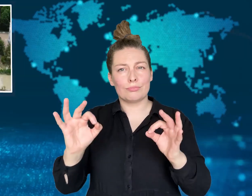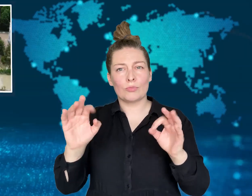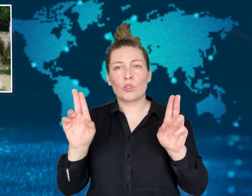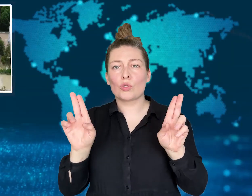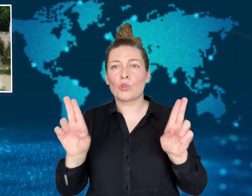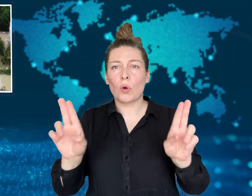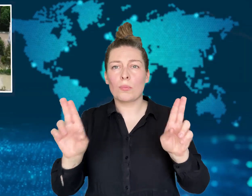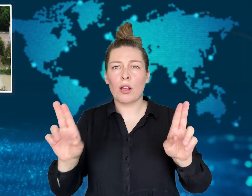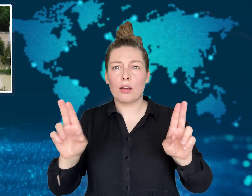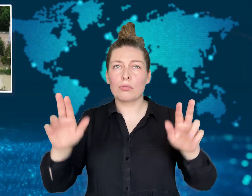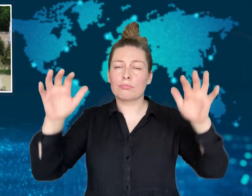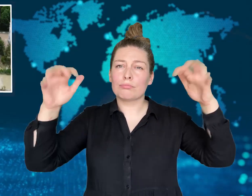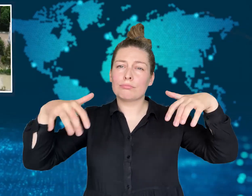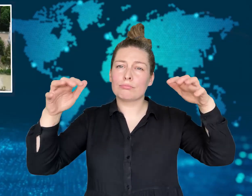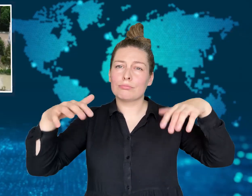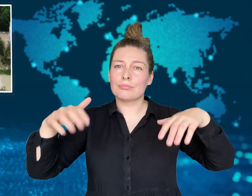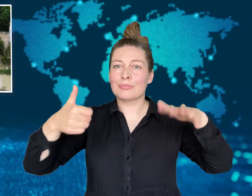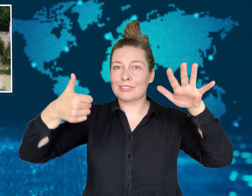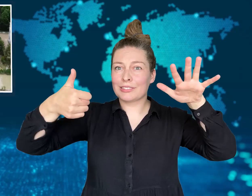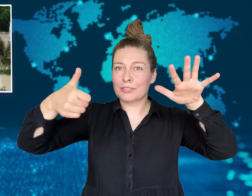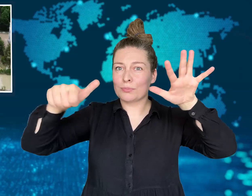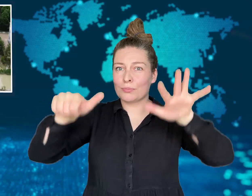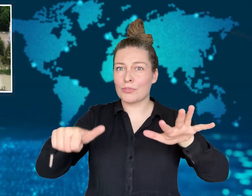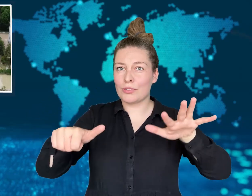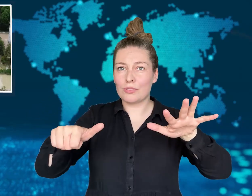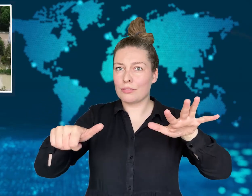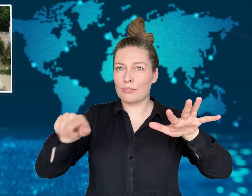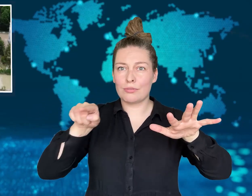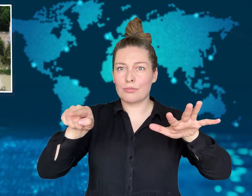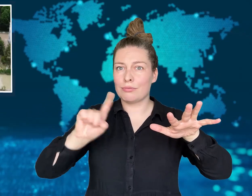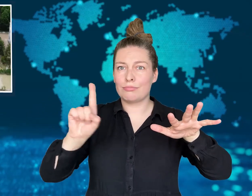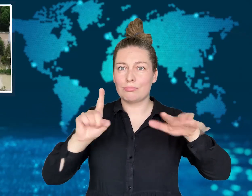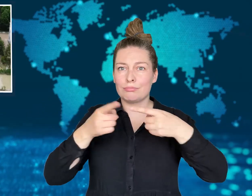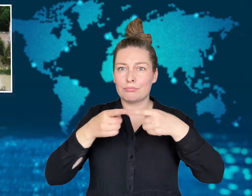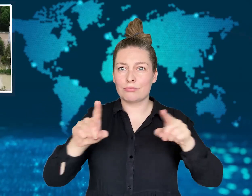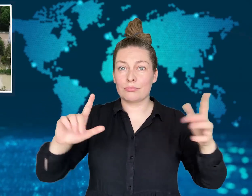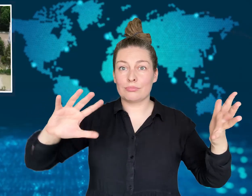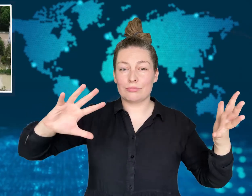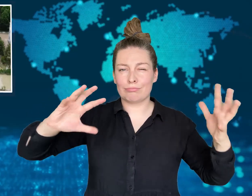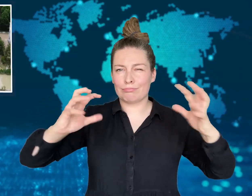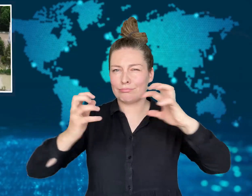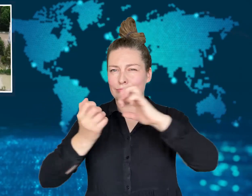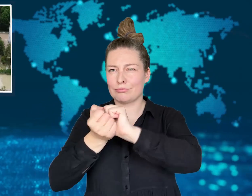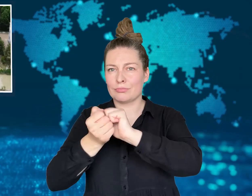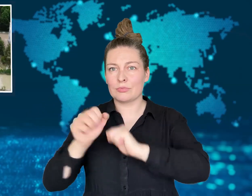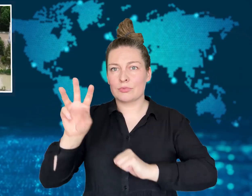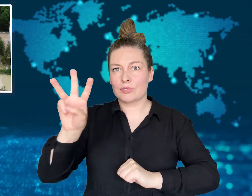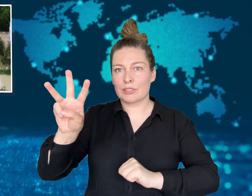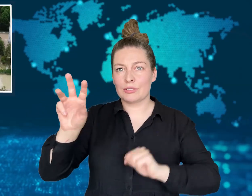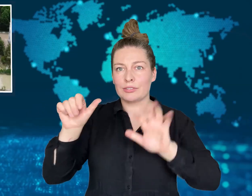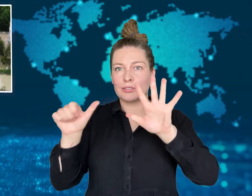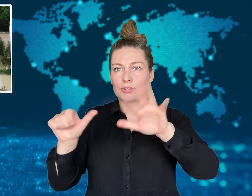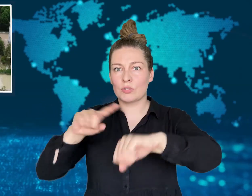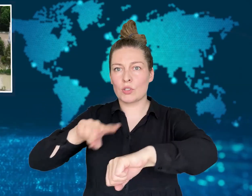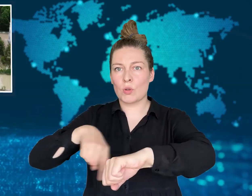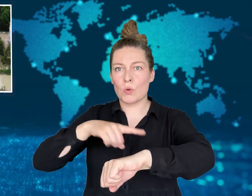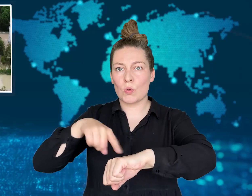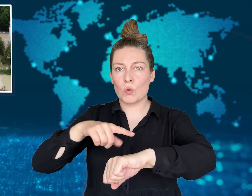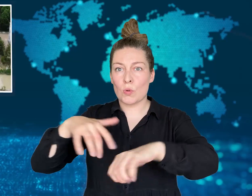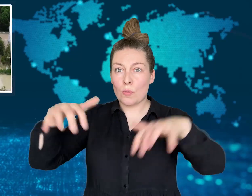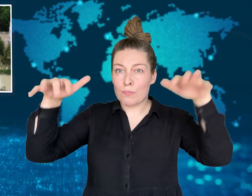Around 400 roads were damaged. There were around 280 landslides.